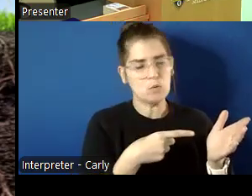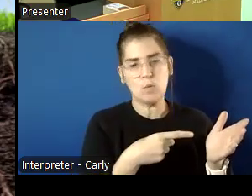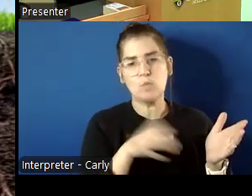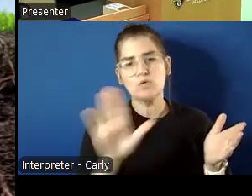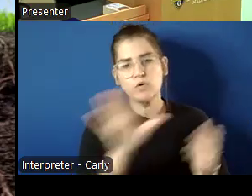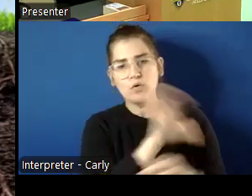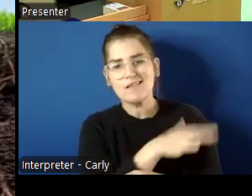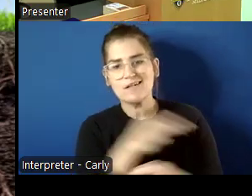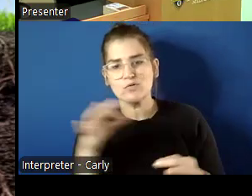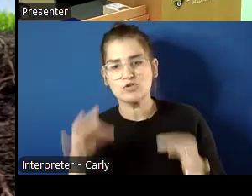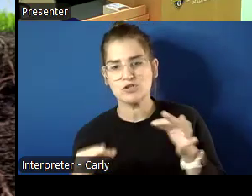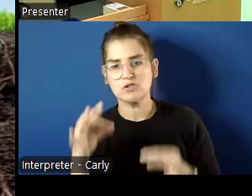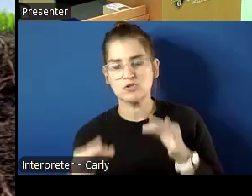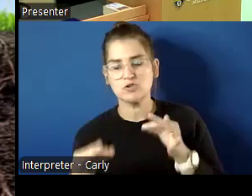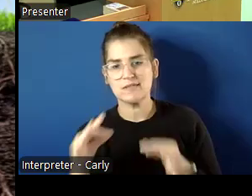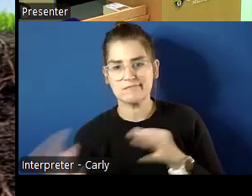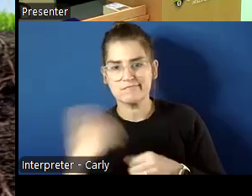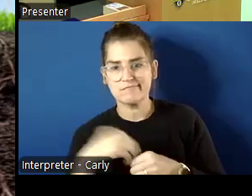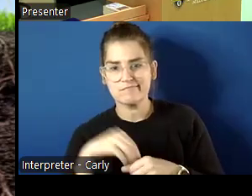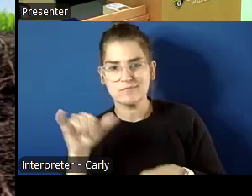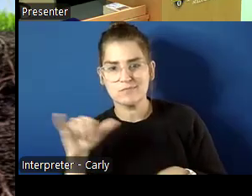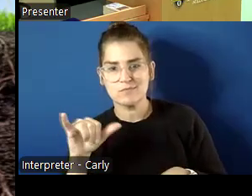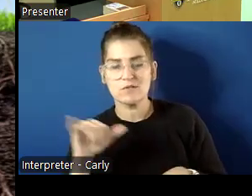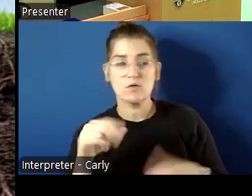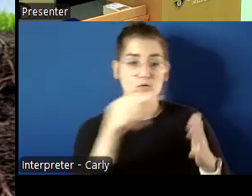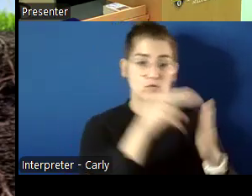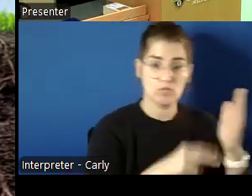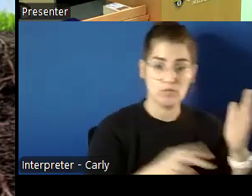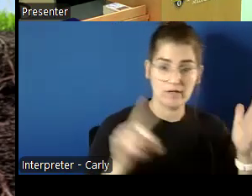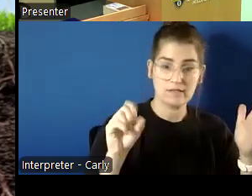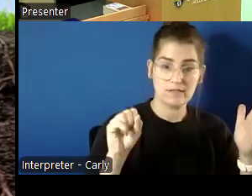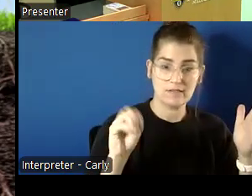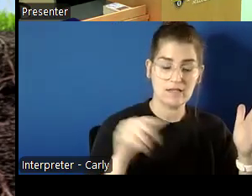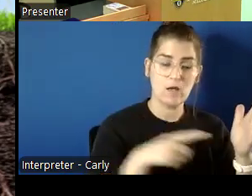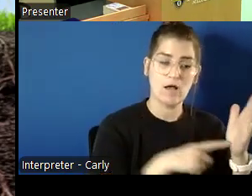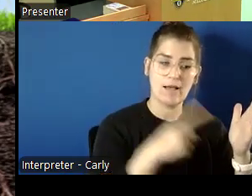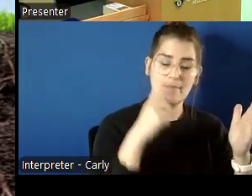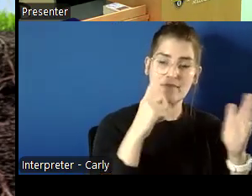your clinical judgment has to read DSM and say, I'm thinking about a person whose life